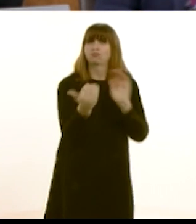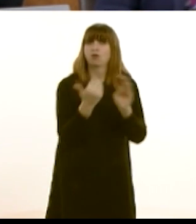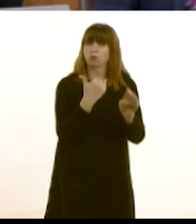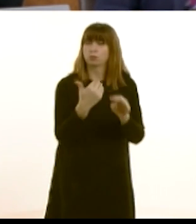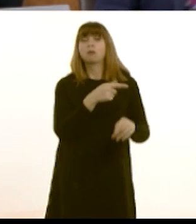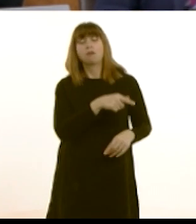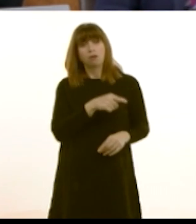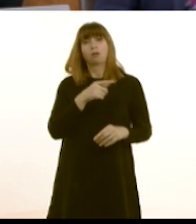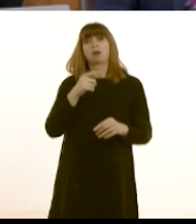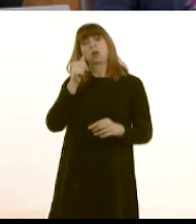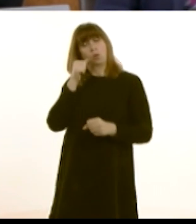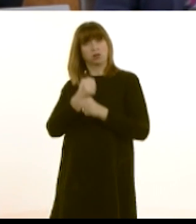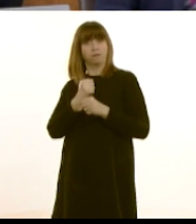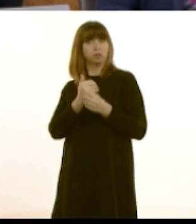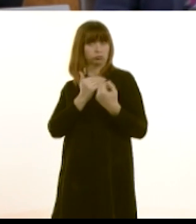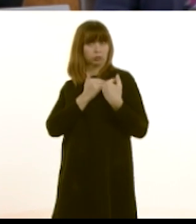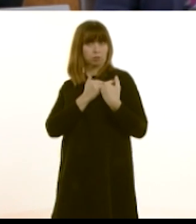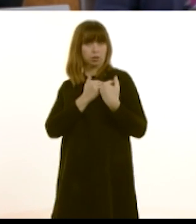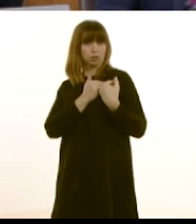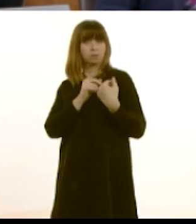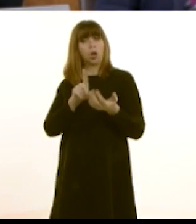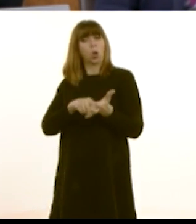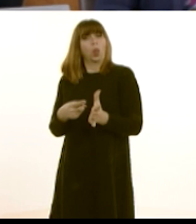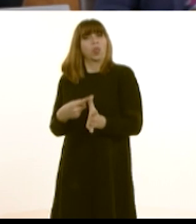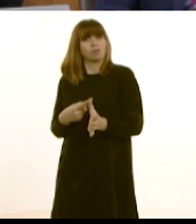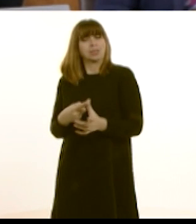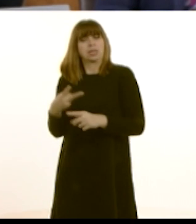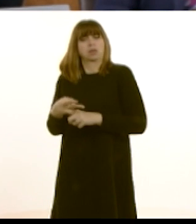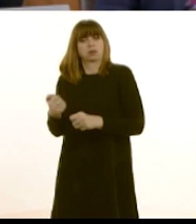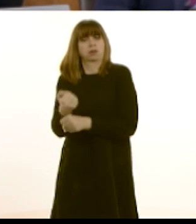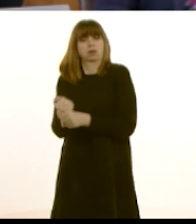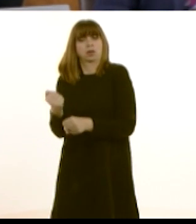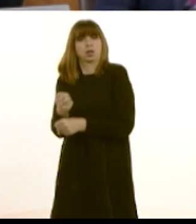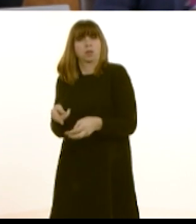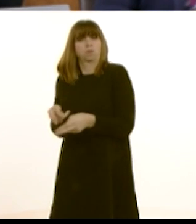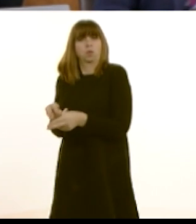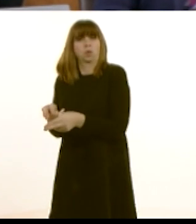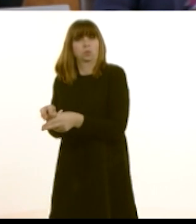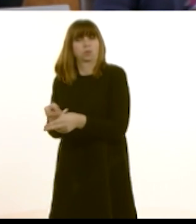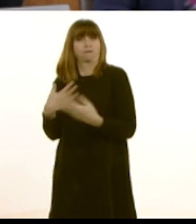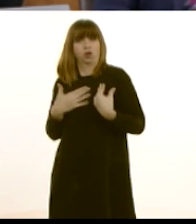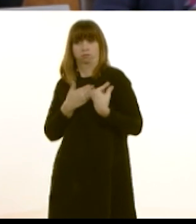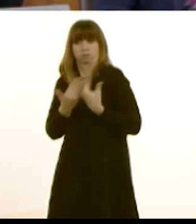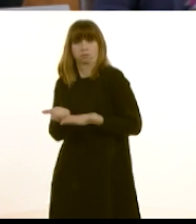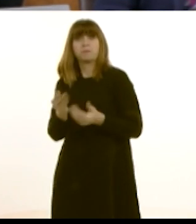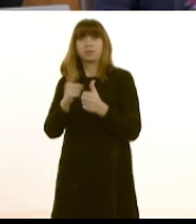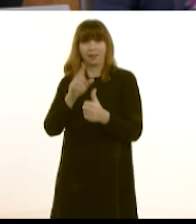itís a Government responsibility, itís the local authorities that maintain the roads on behalf of the Government, and thatís true of the A55, too.